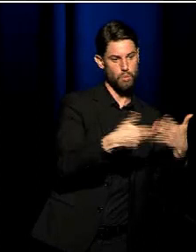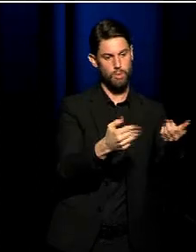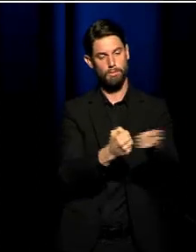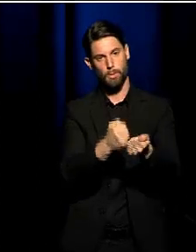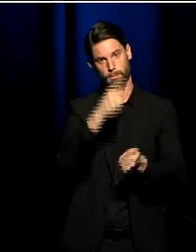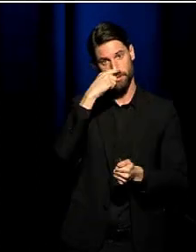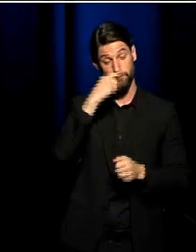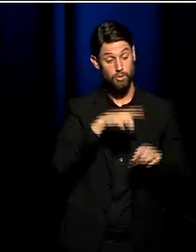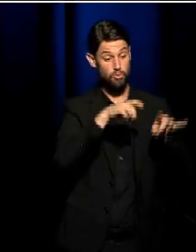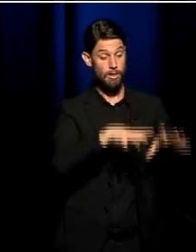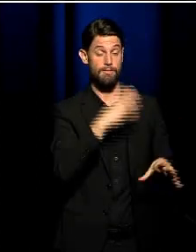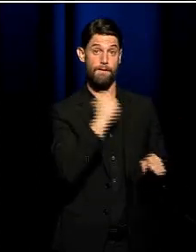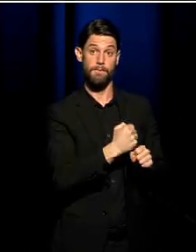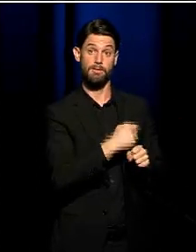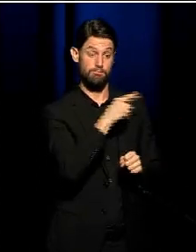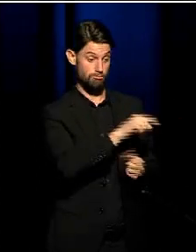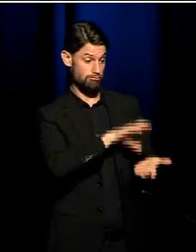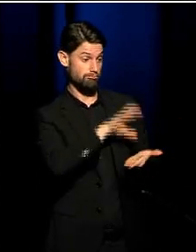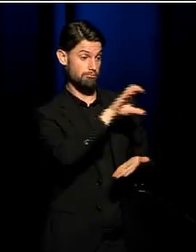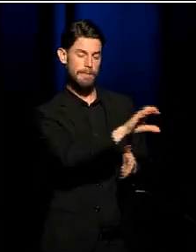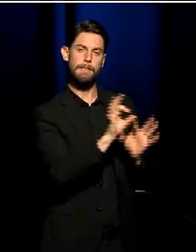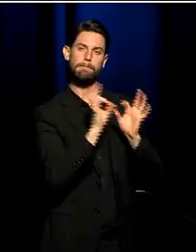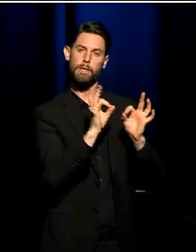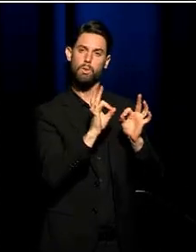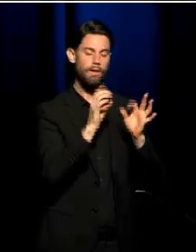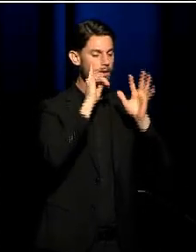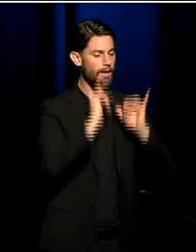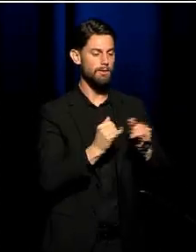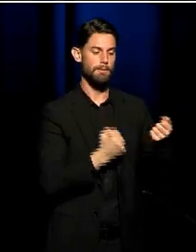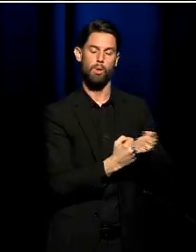Government is funding legal advisory supports to provide legal advice and